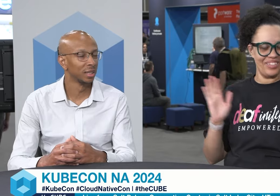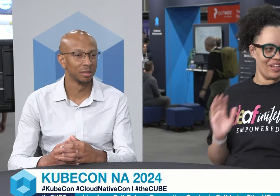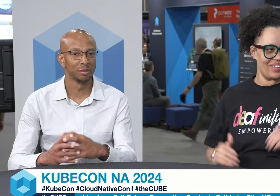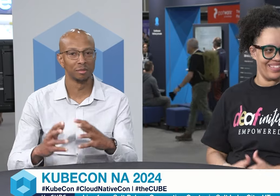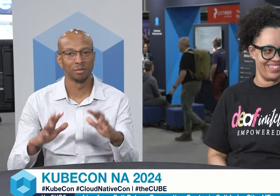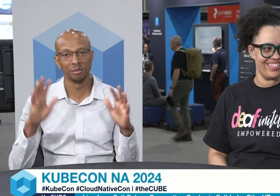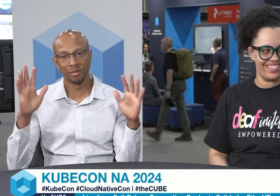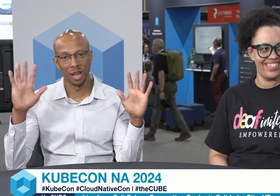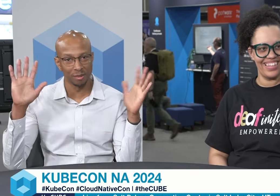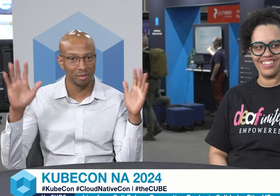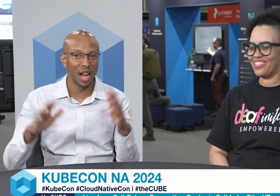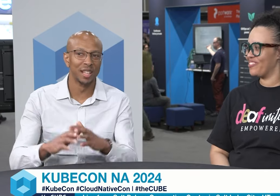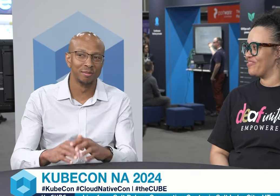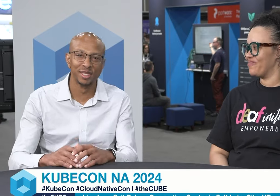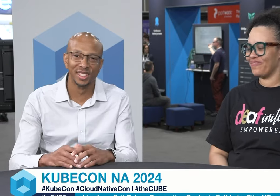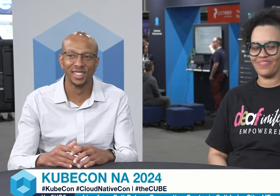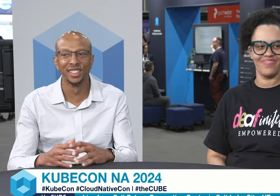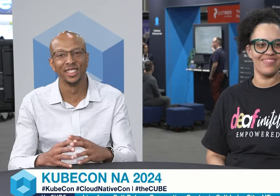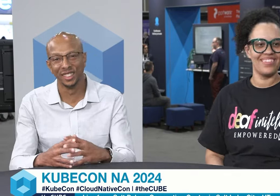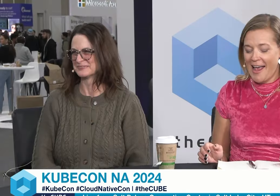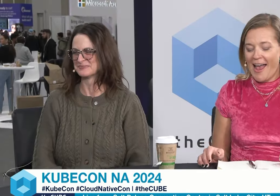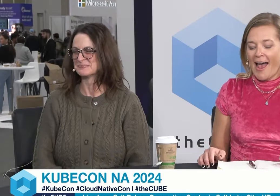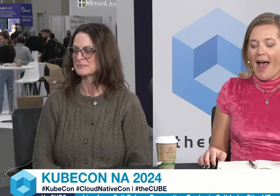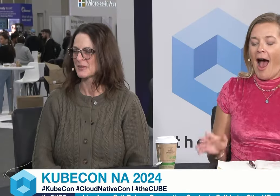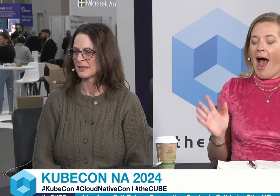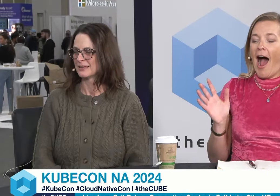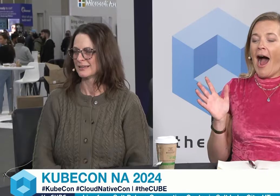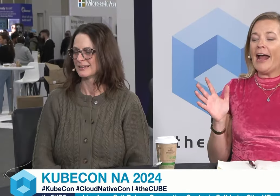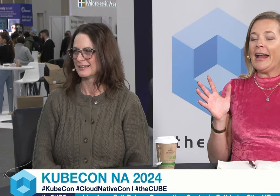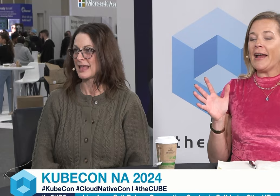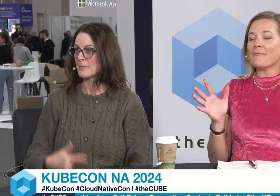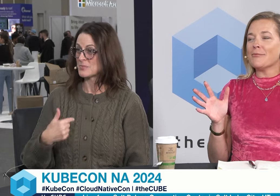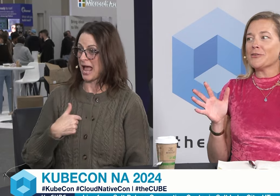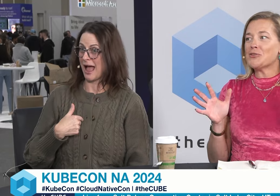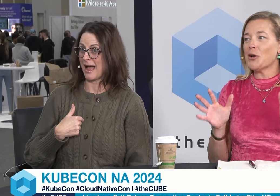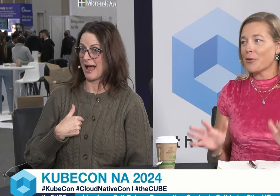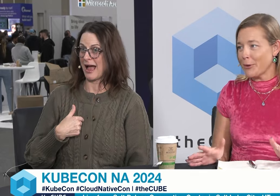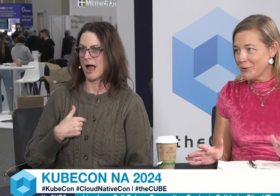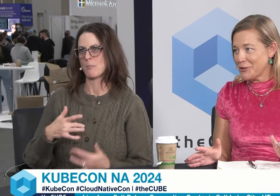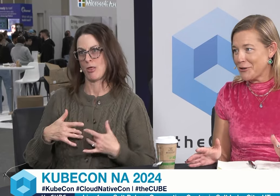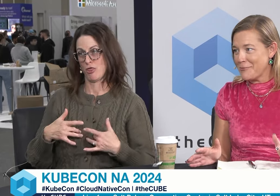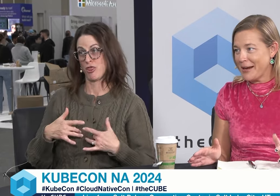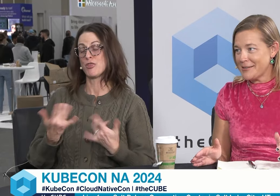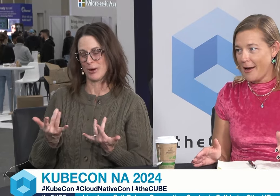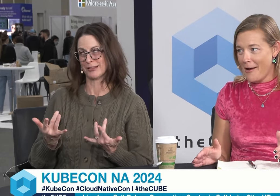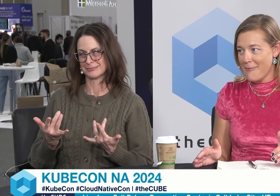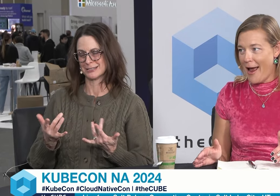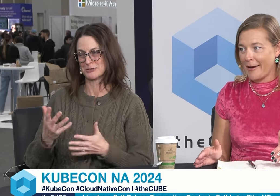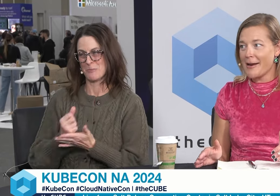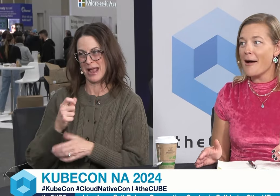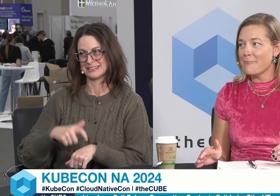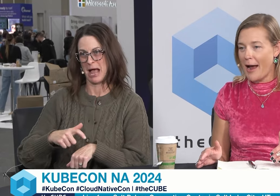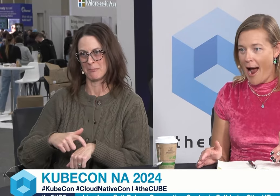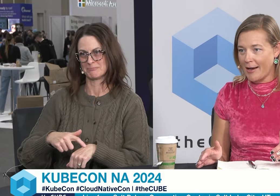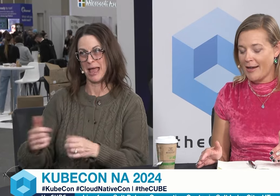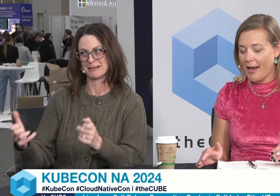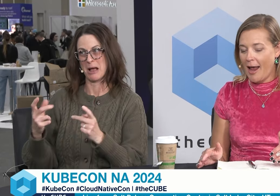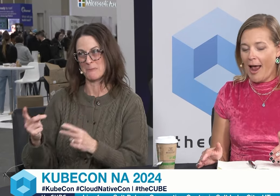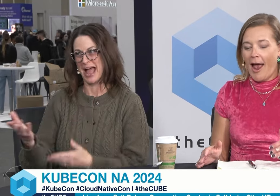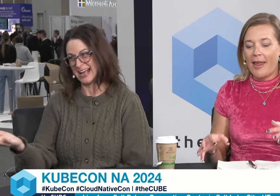Hi. Hi everybody. - Hi everyone. I am so thrilled you could make time and come back.